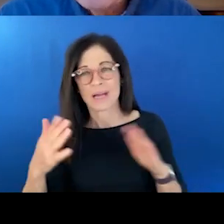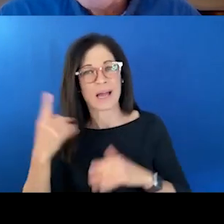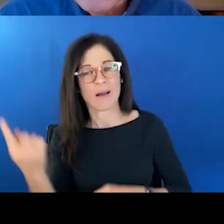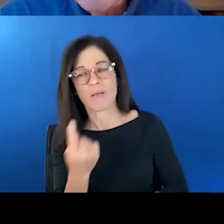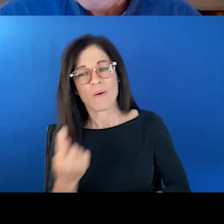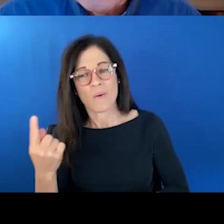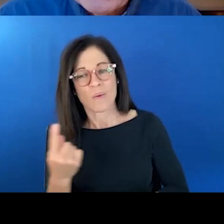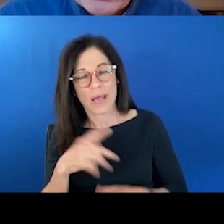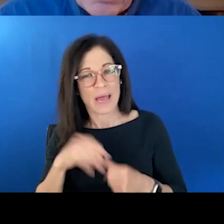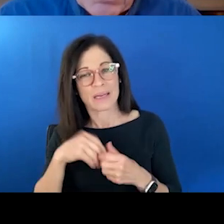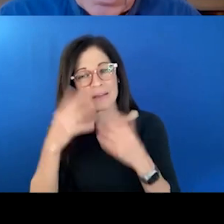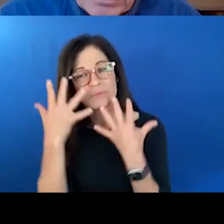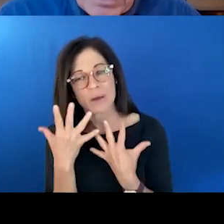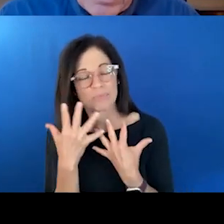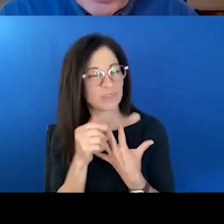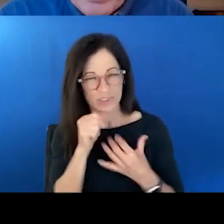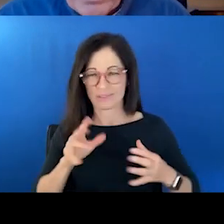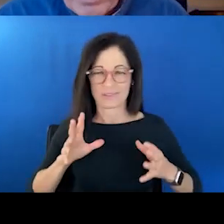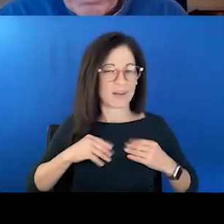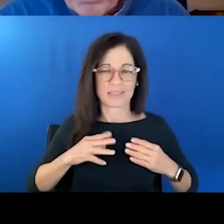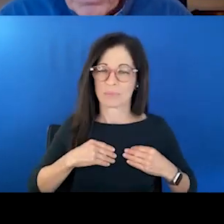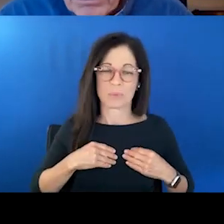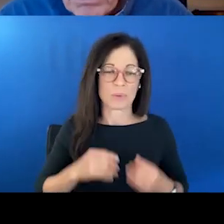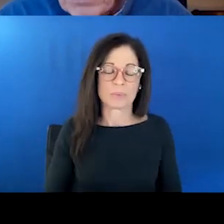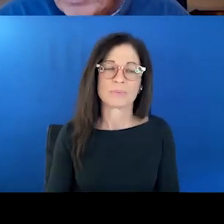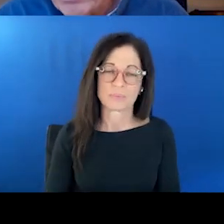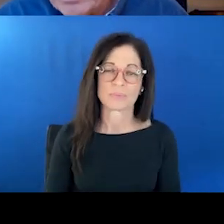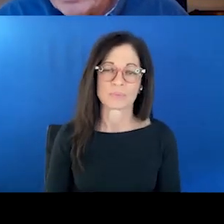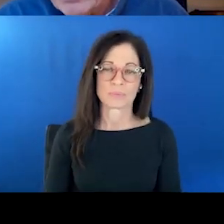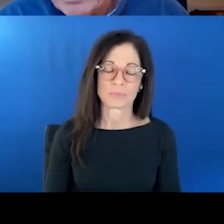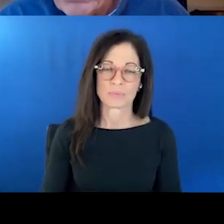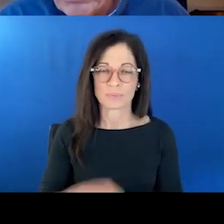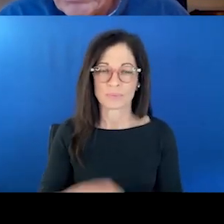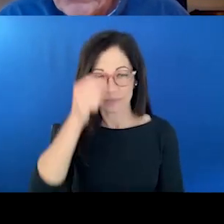IN DESPAIR.